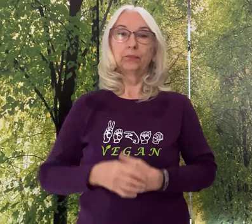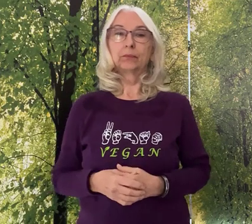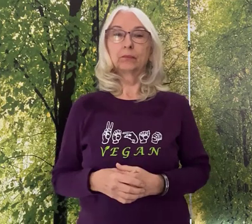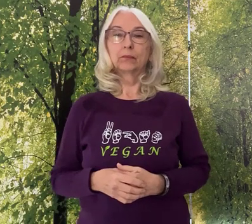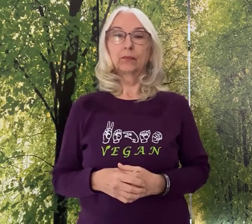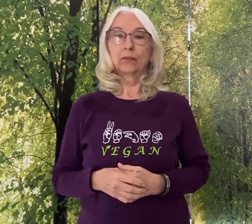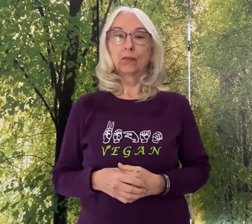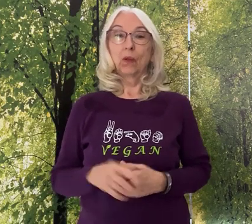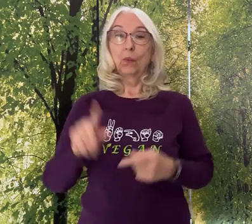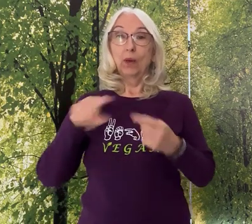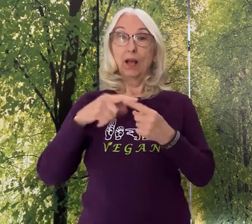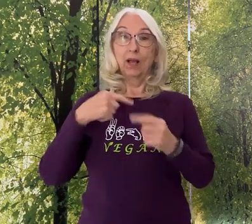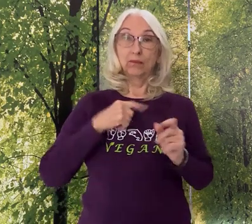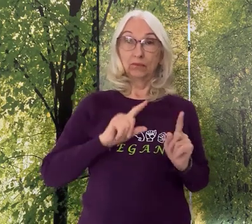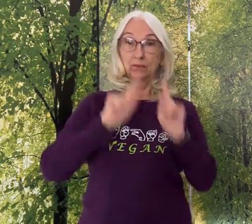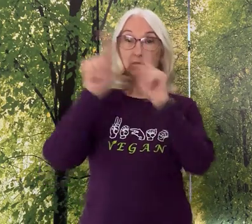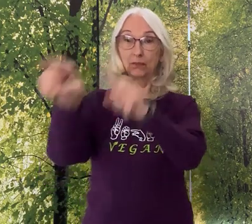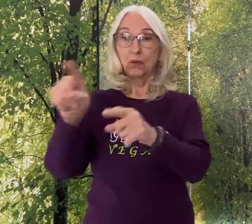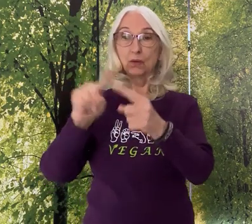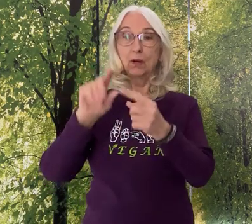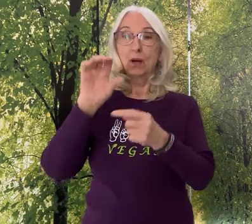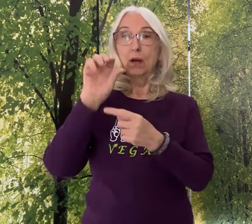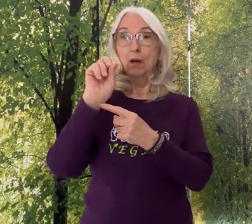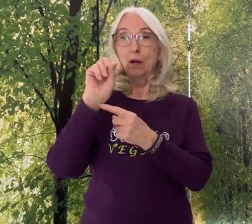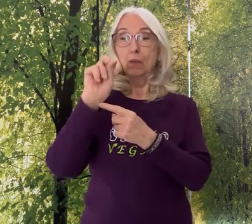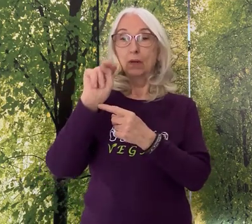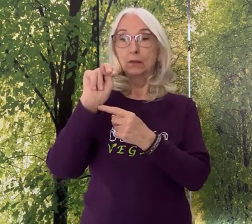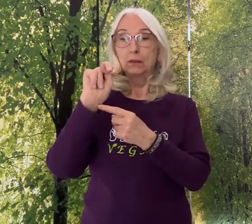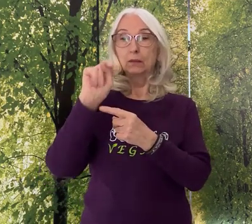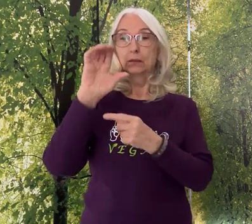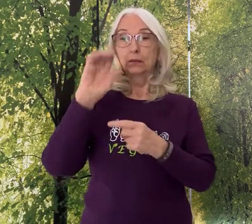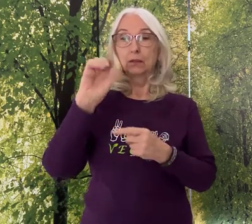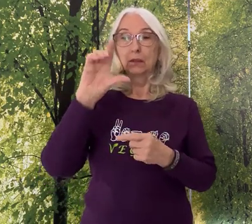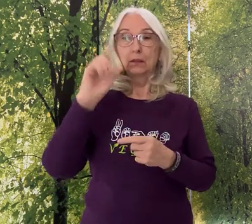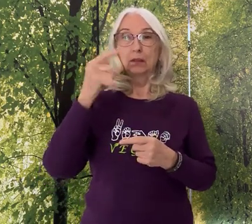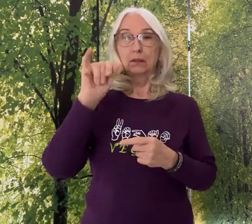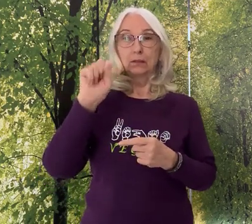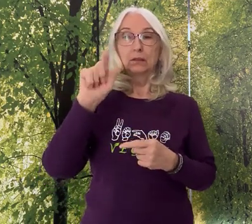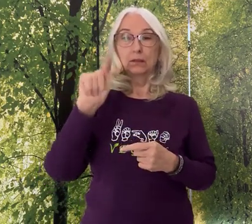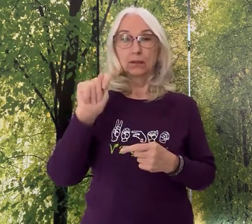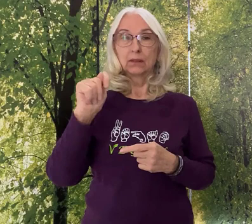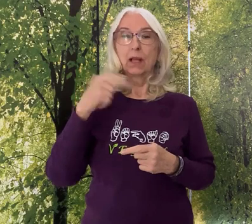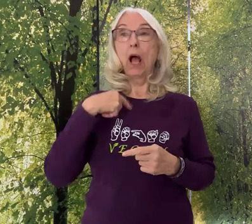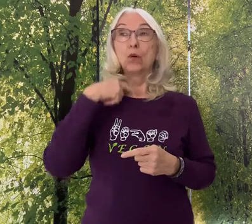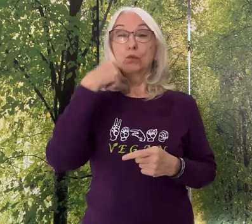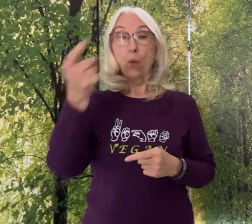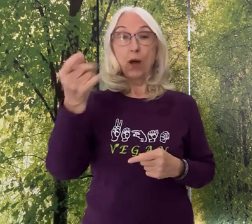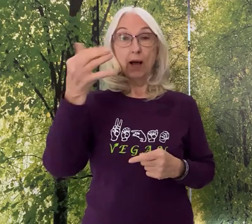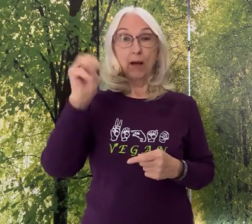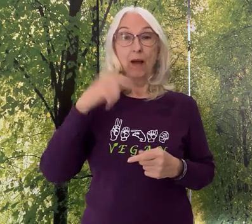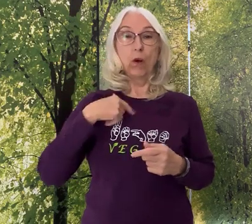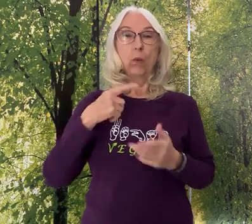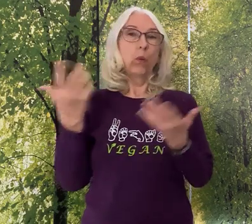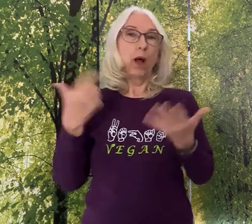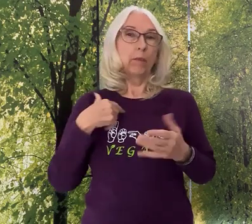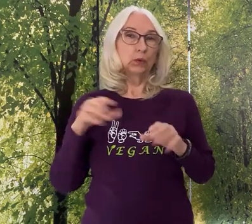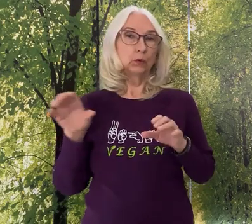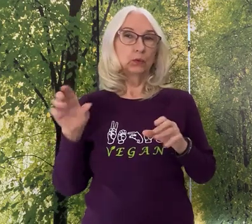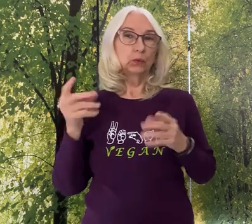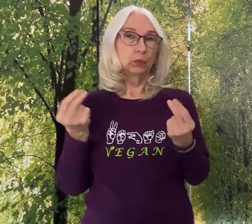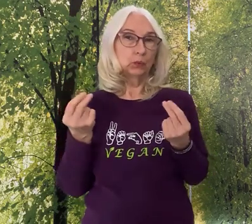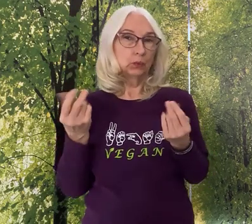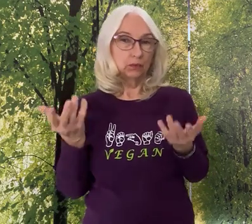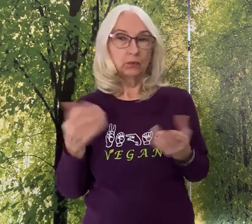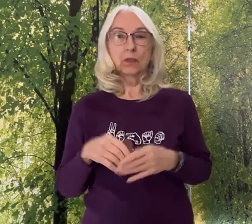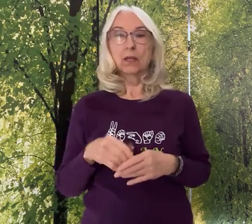When I returned to the oncologist, I told him what I was doing.